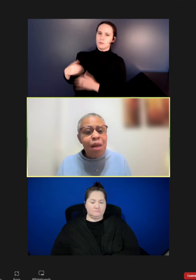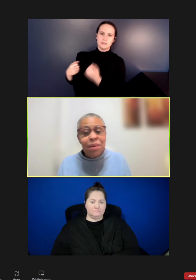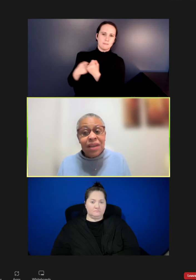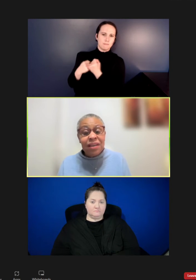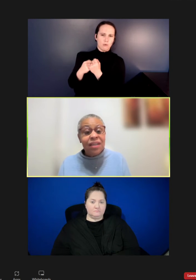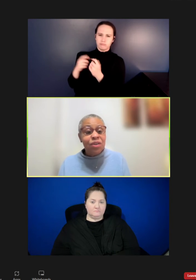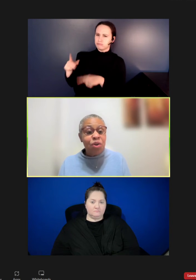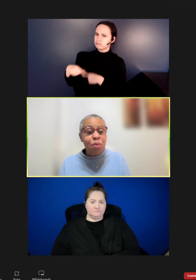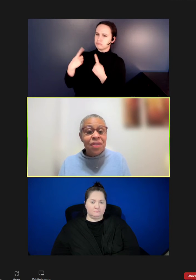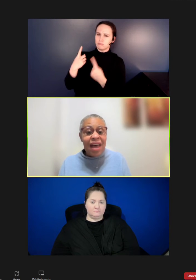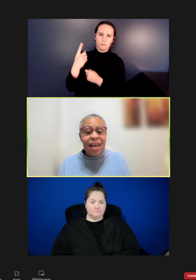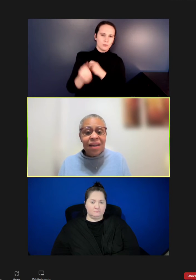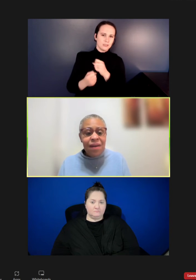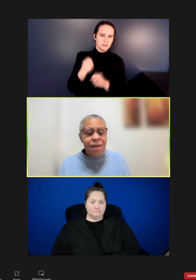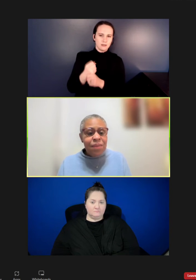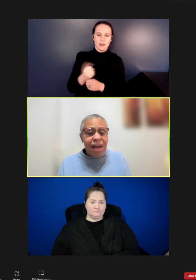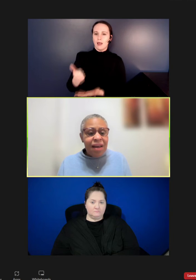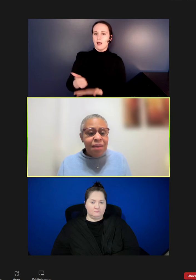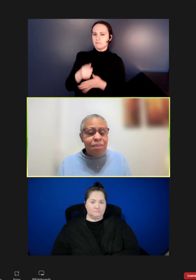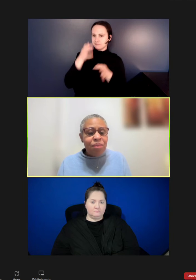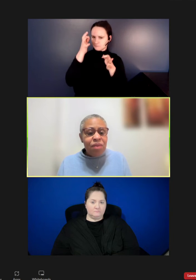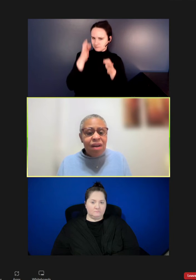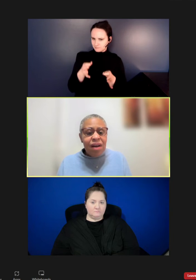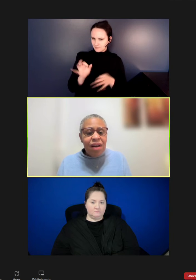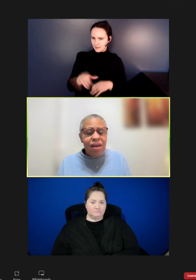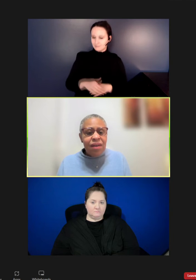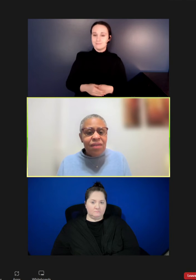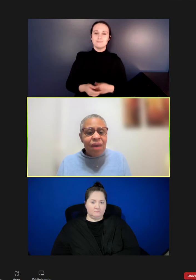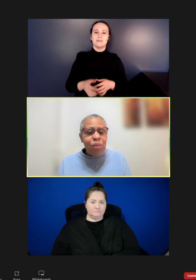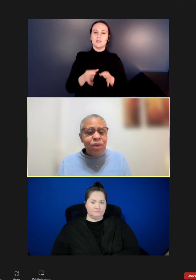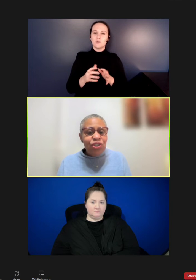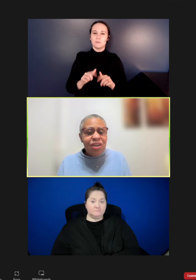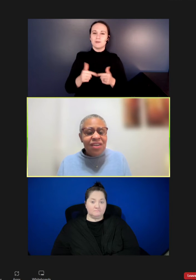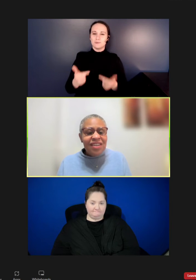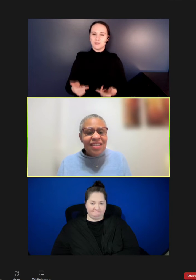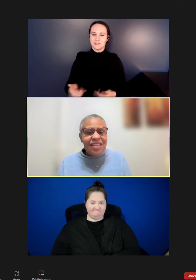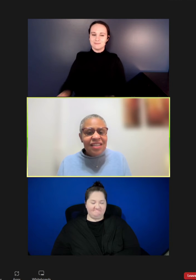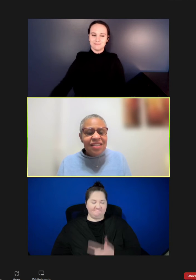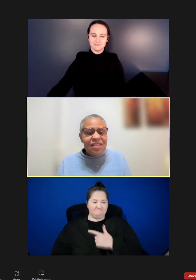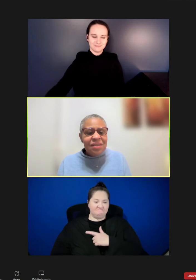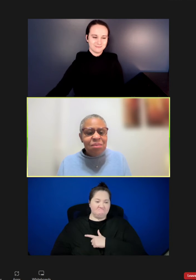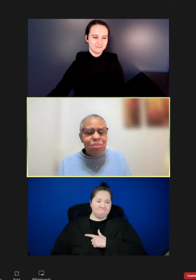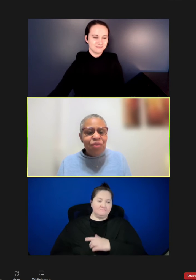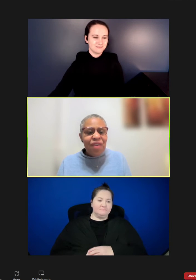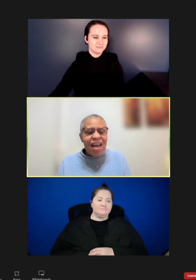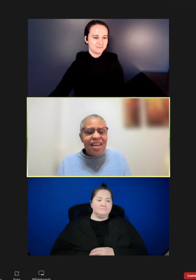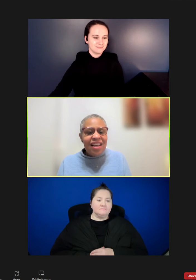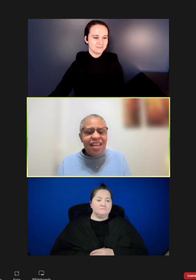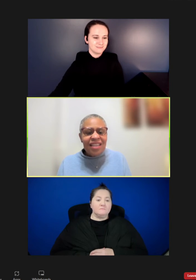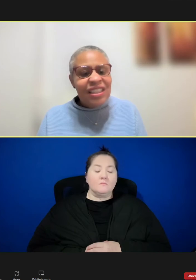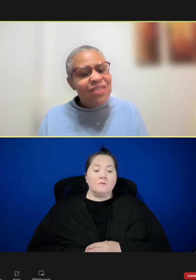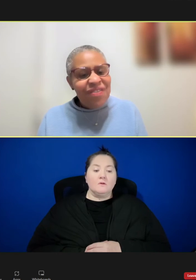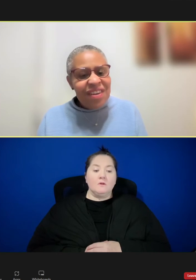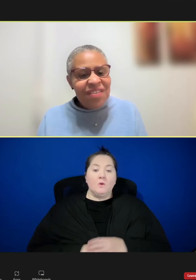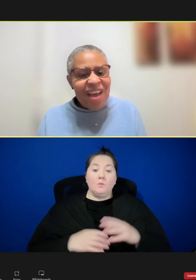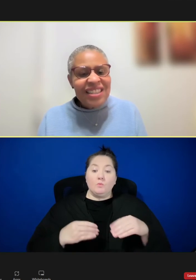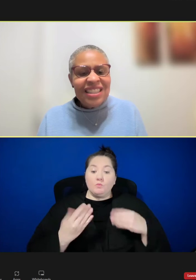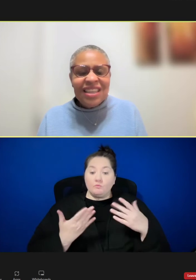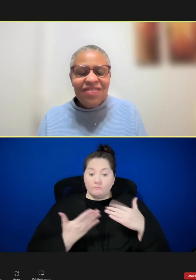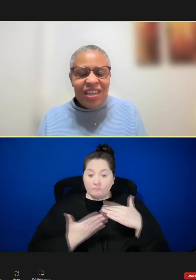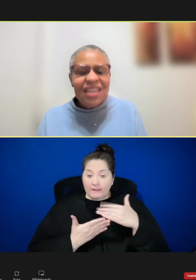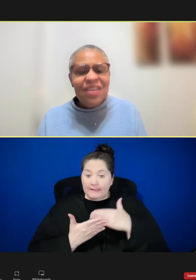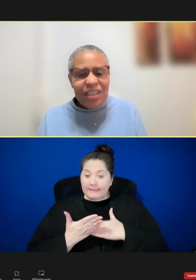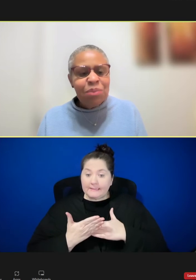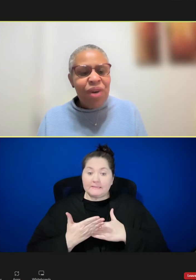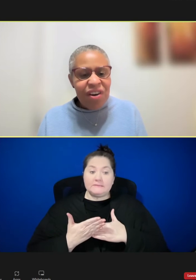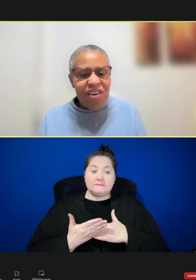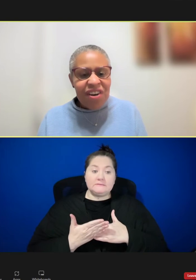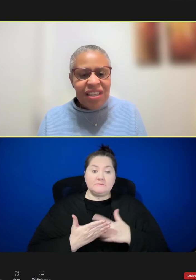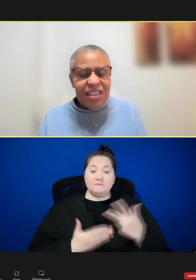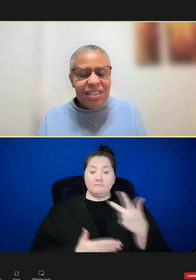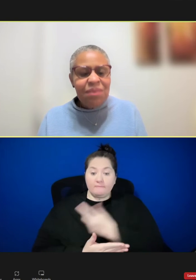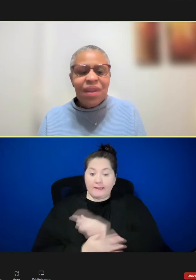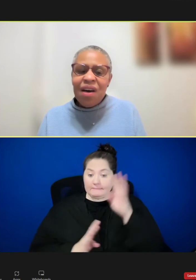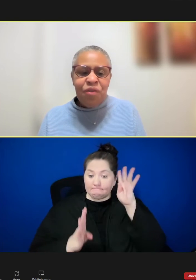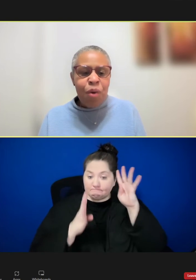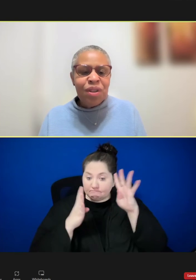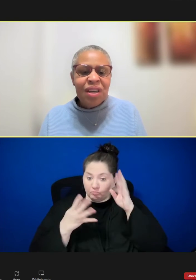helping determine that we should provide a list of vaccine innovation priorities. A forward-looking